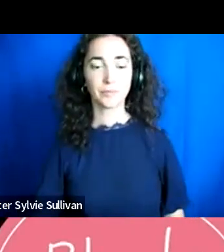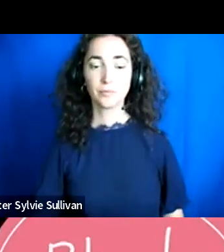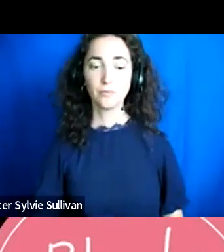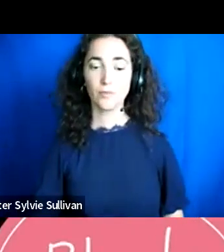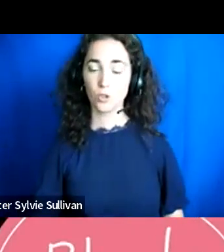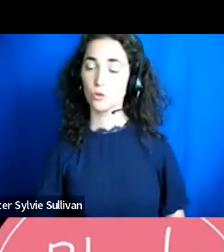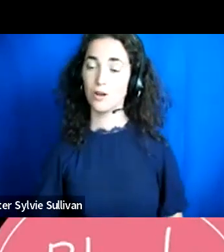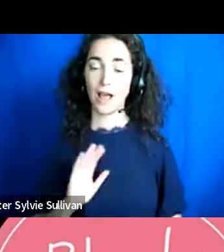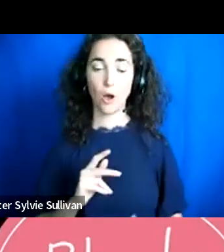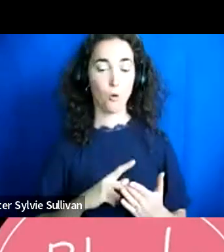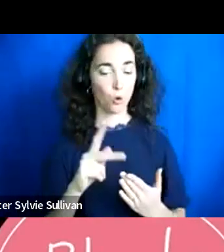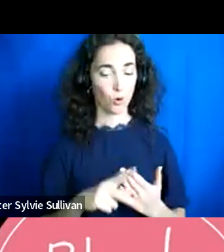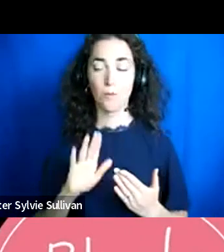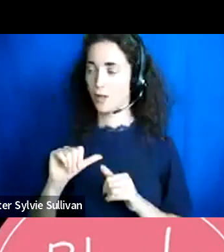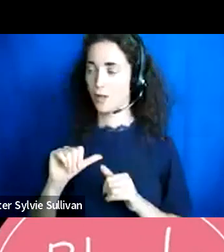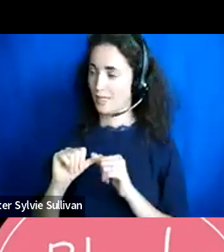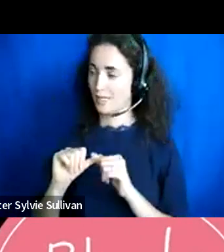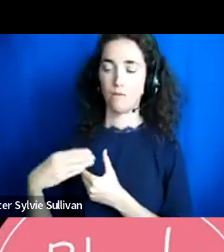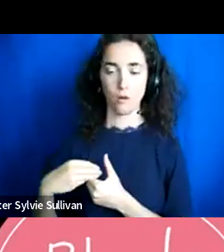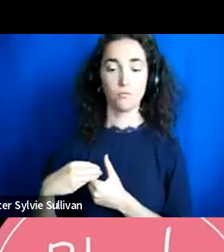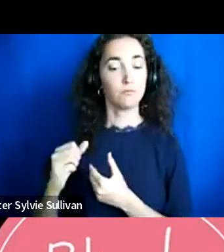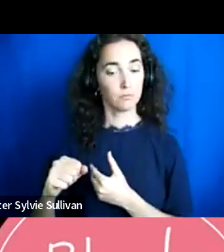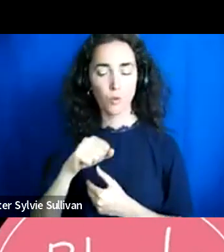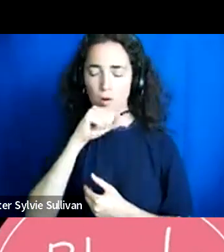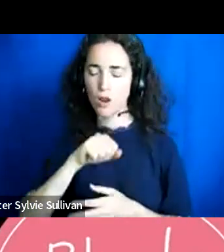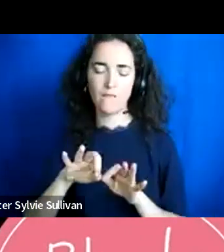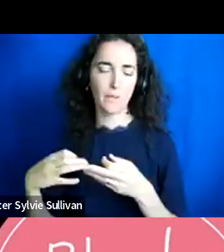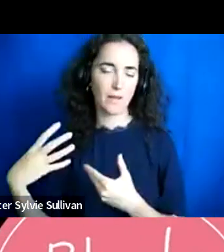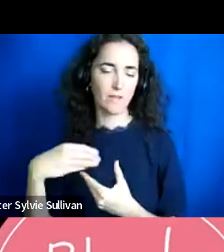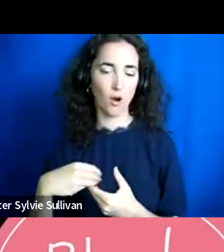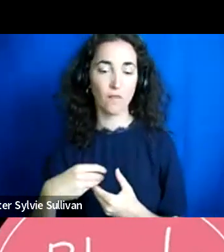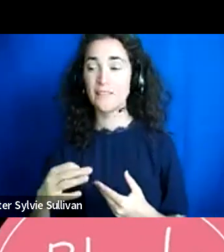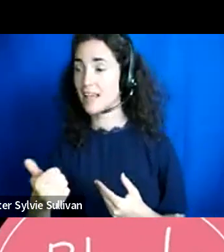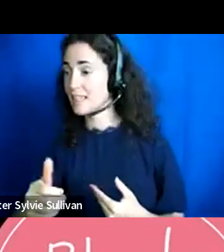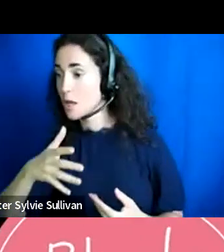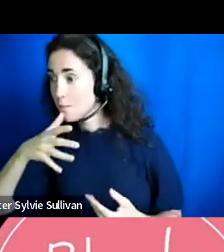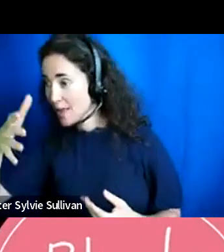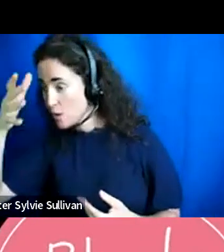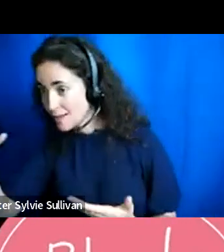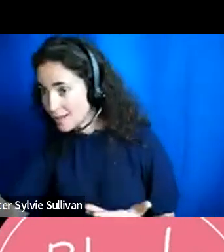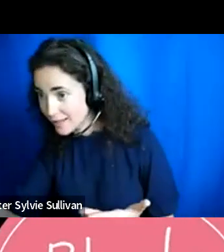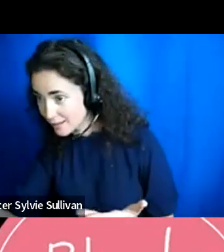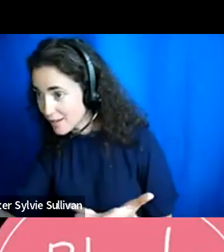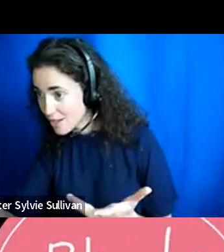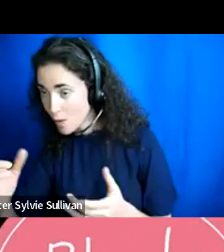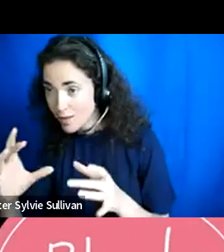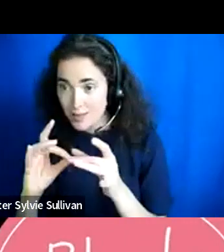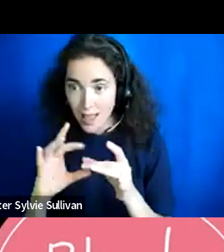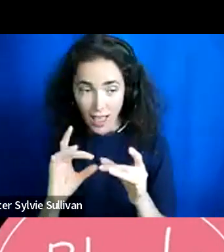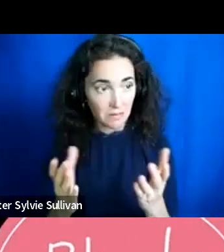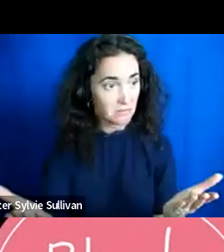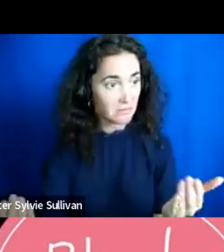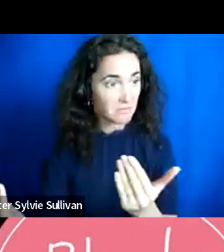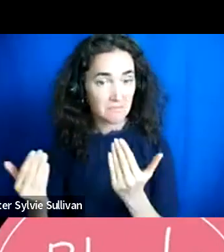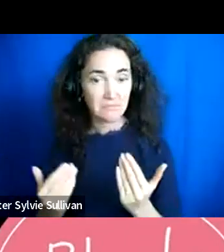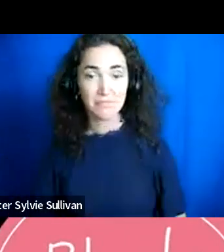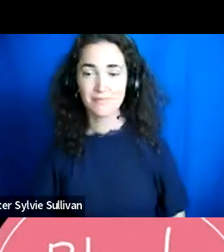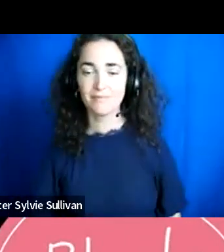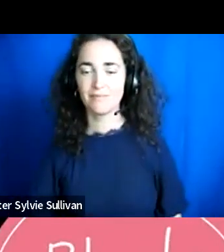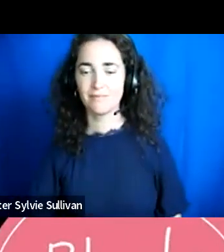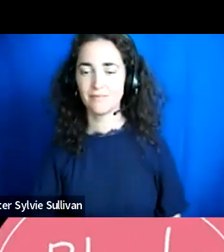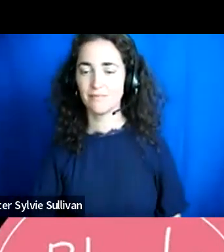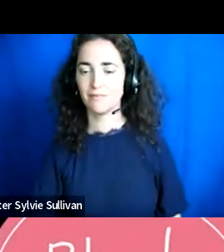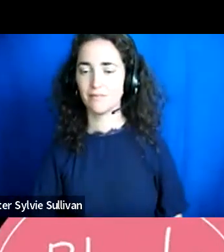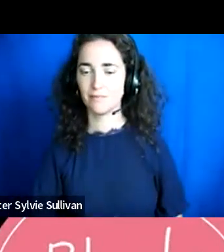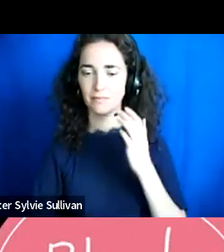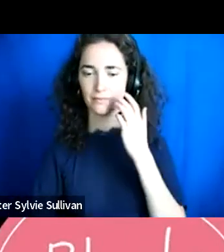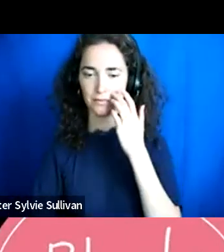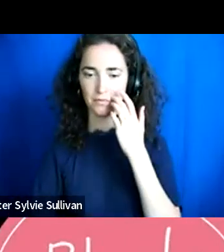So. Yes, we love to have family involvement and if any of the parents are on, and they'd like to say anything we'd love to give you the opportunity.